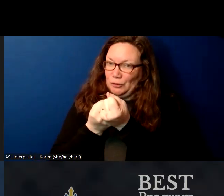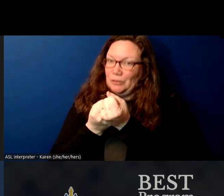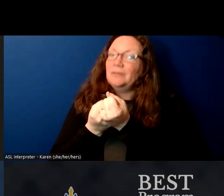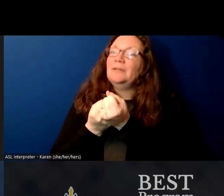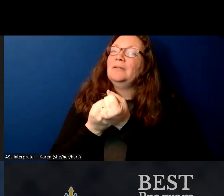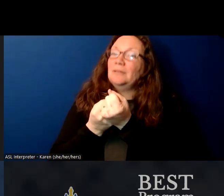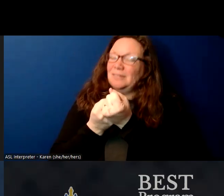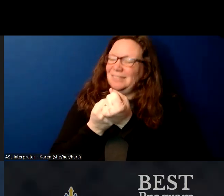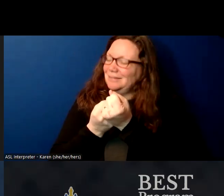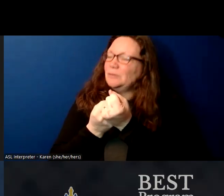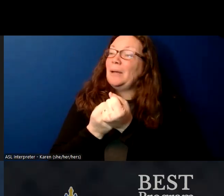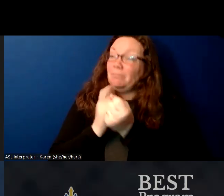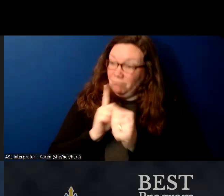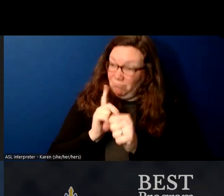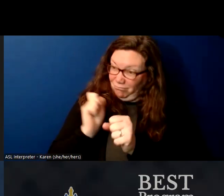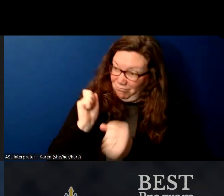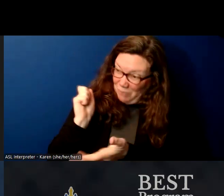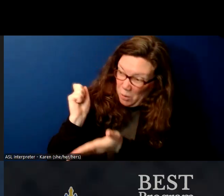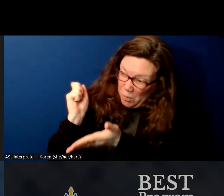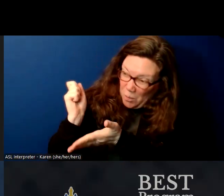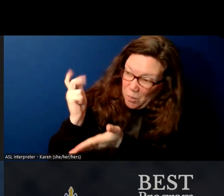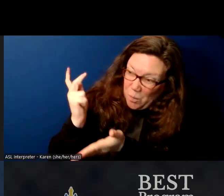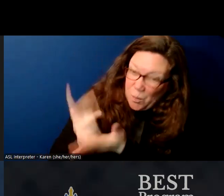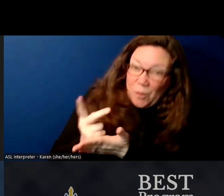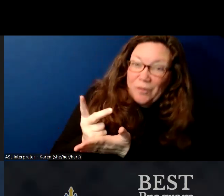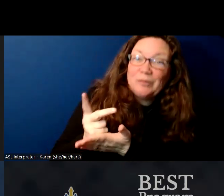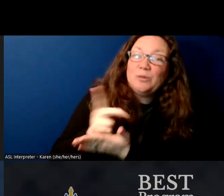the cut over tasks that will bring Marz down